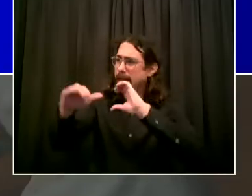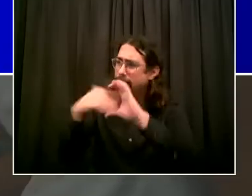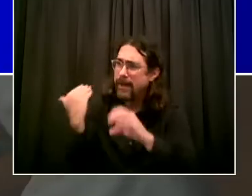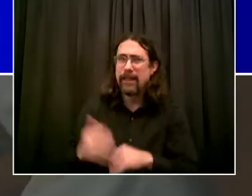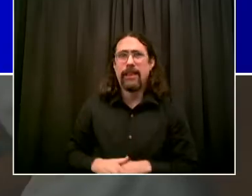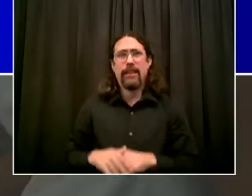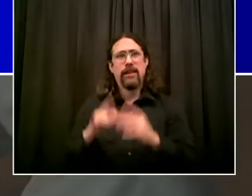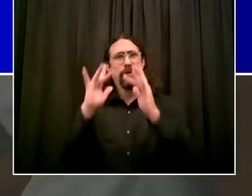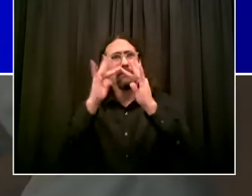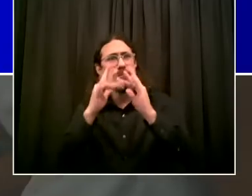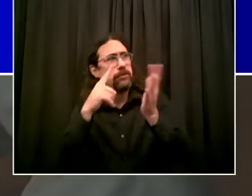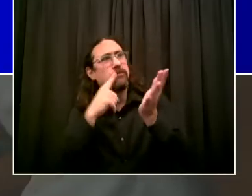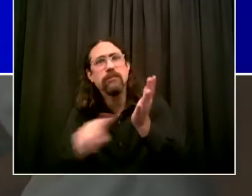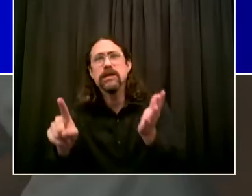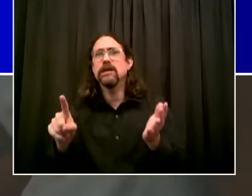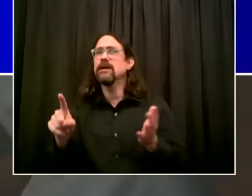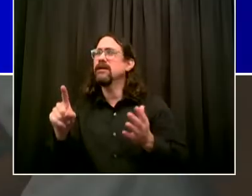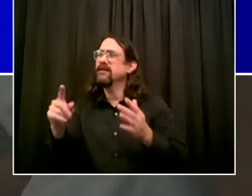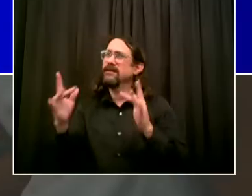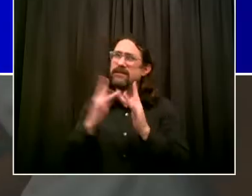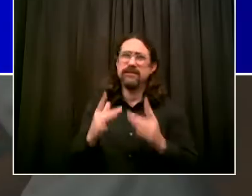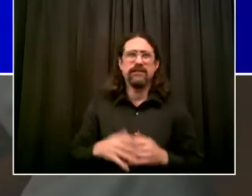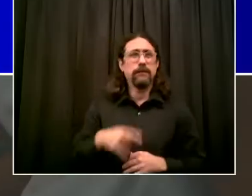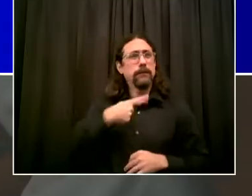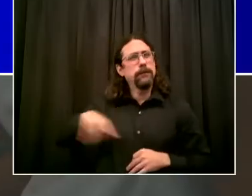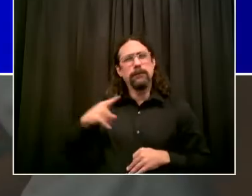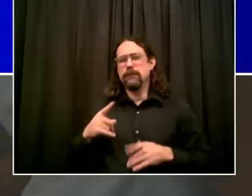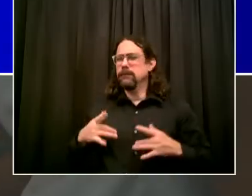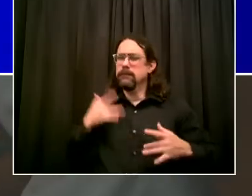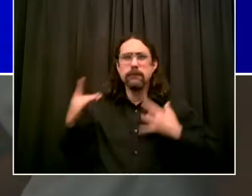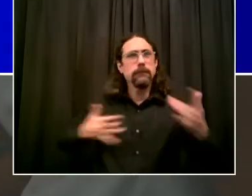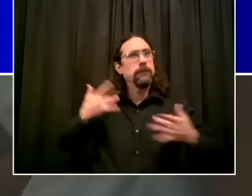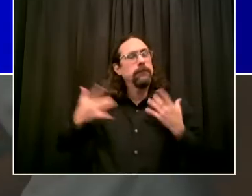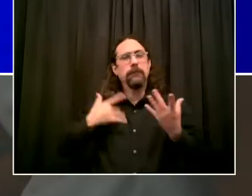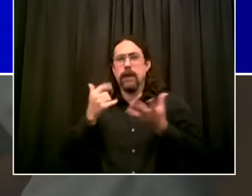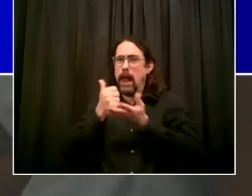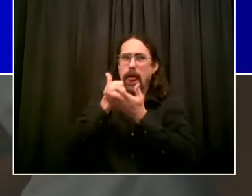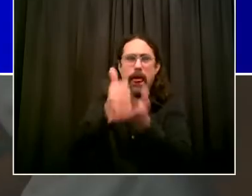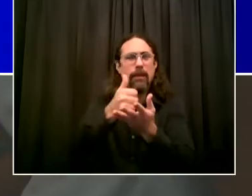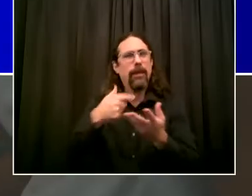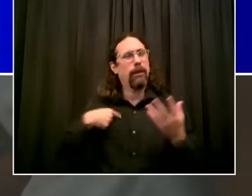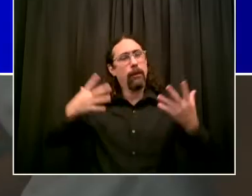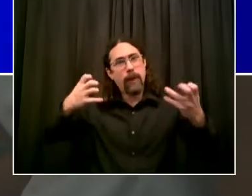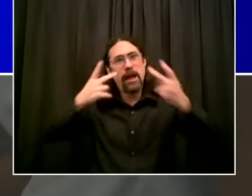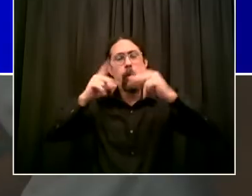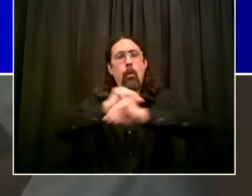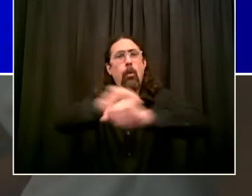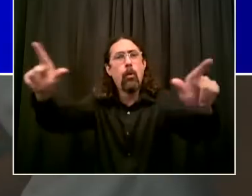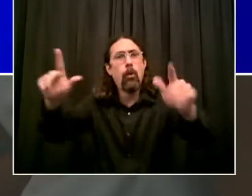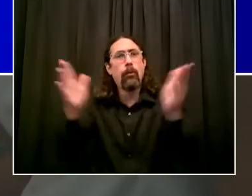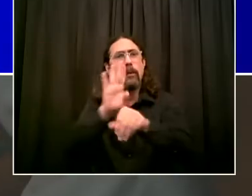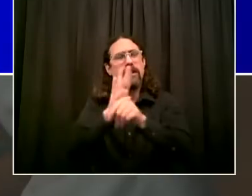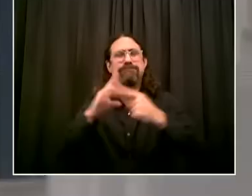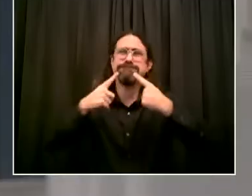HOTLII .NE WE HAVE ALREADY HAD OVER 47,000 CALLS